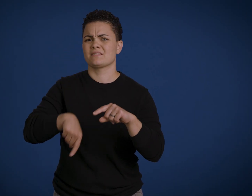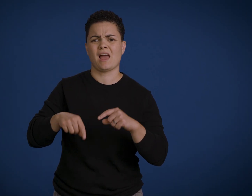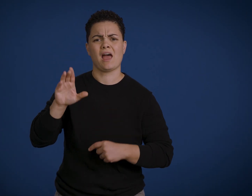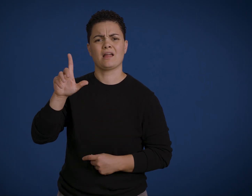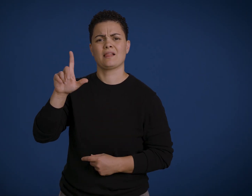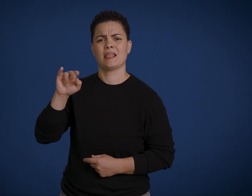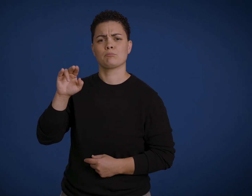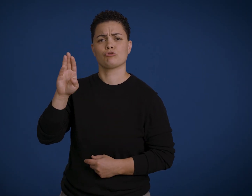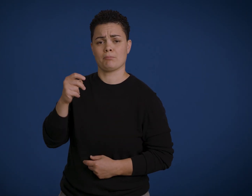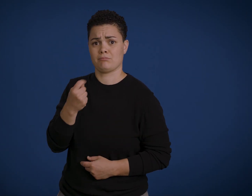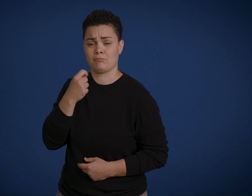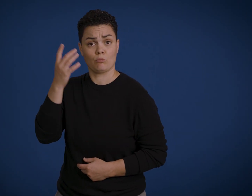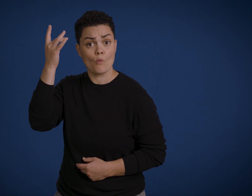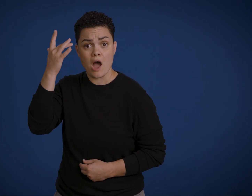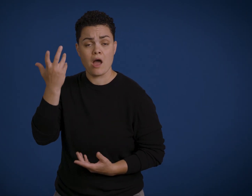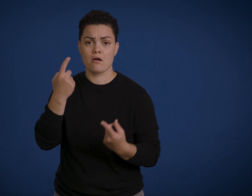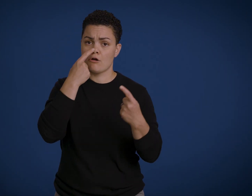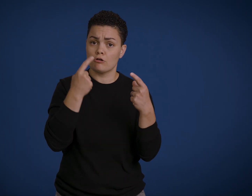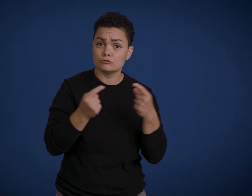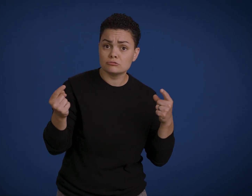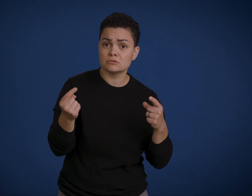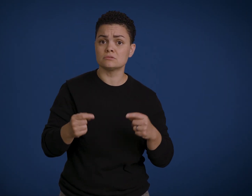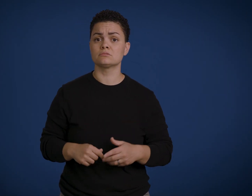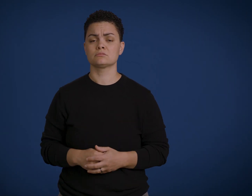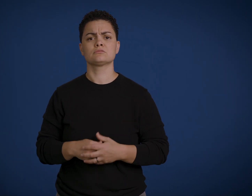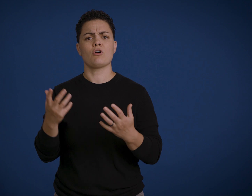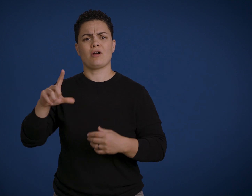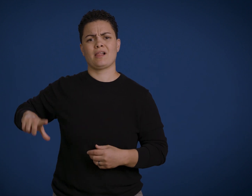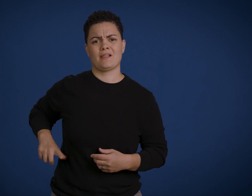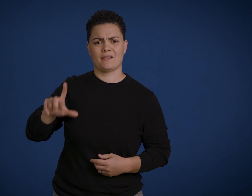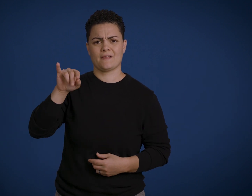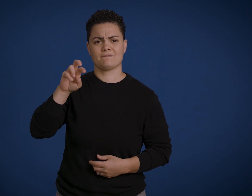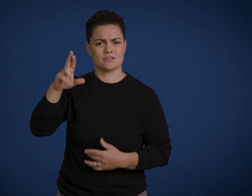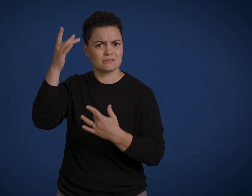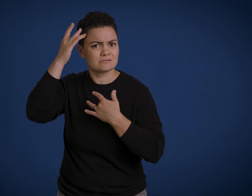For patients who are allergic to Librium, who have liver impairment,